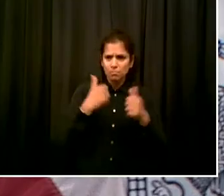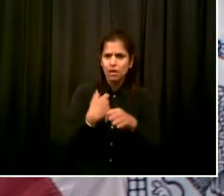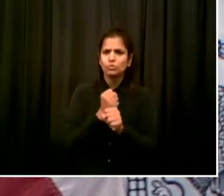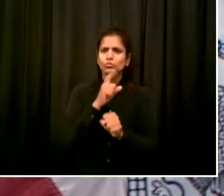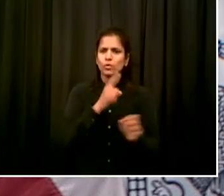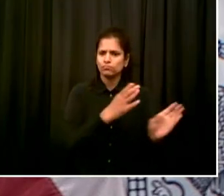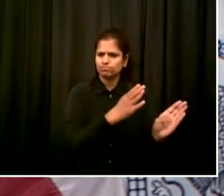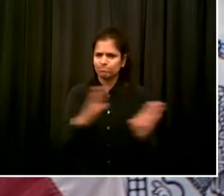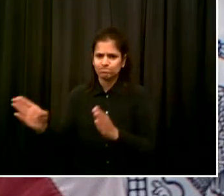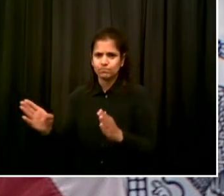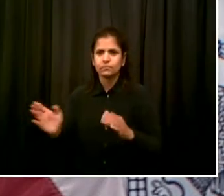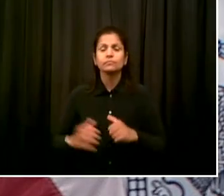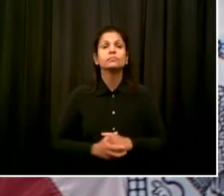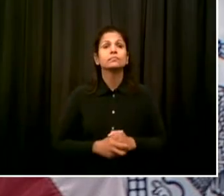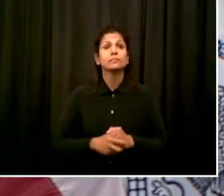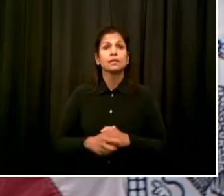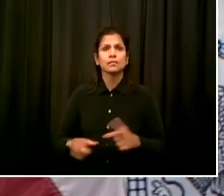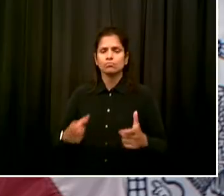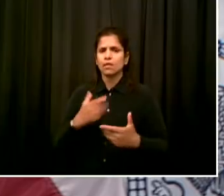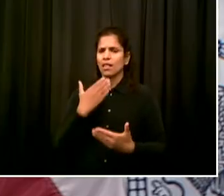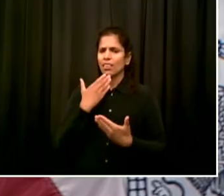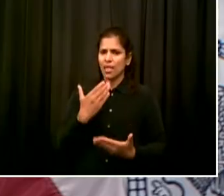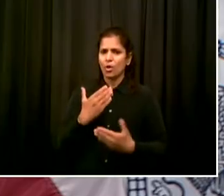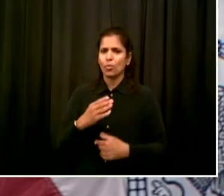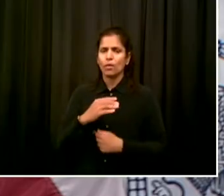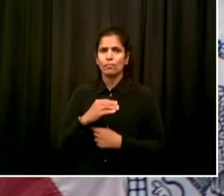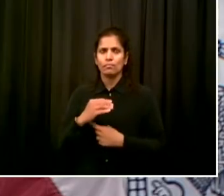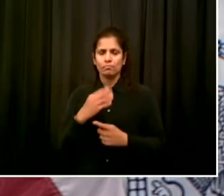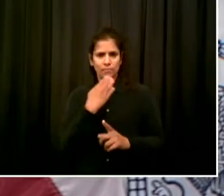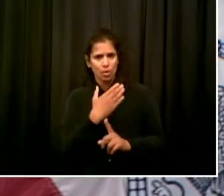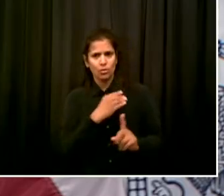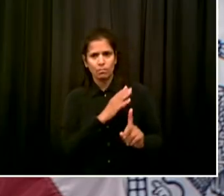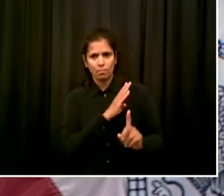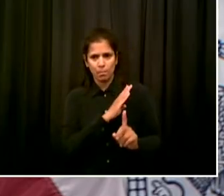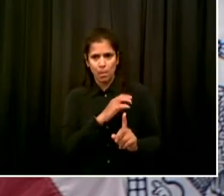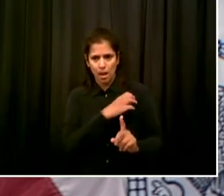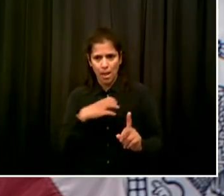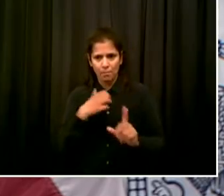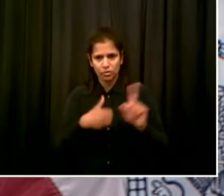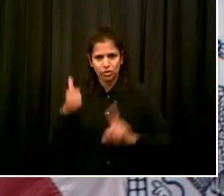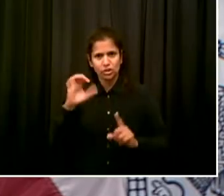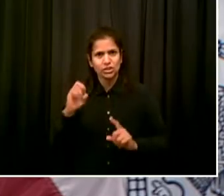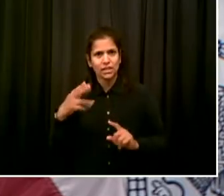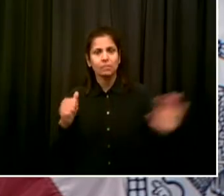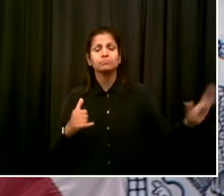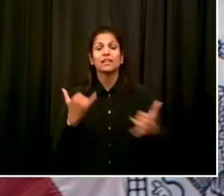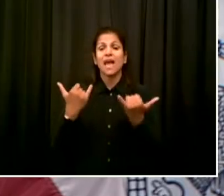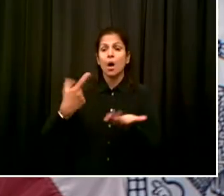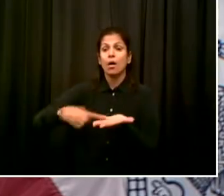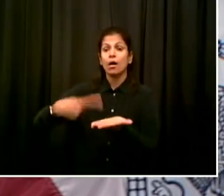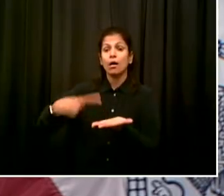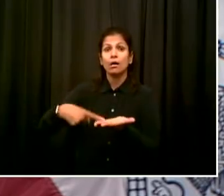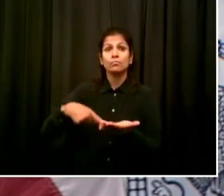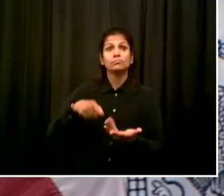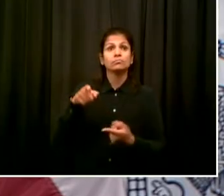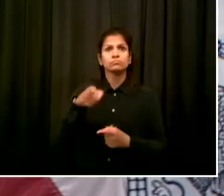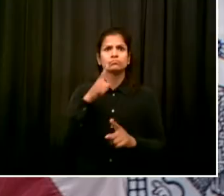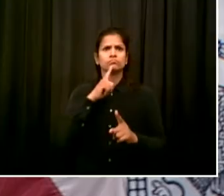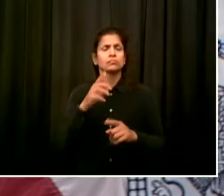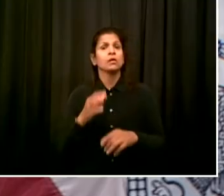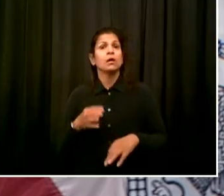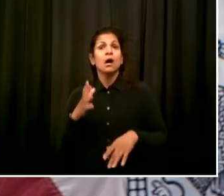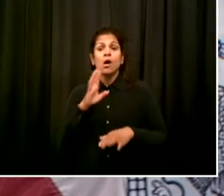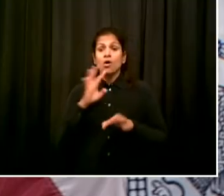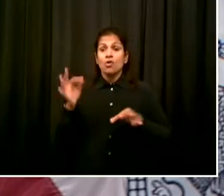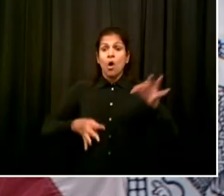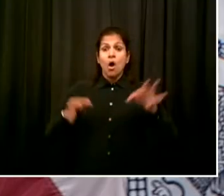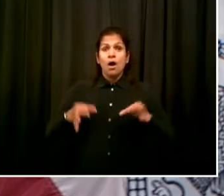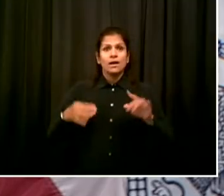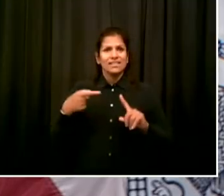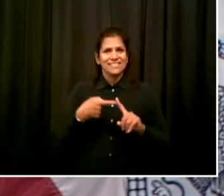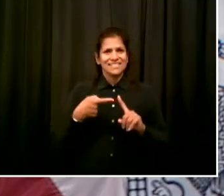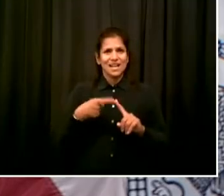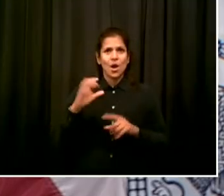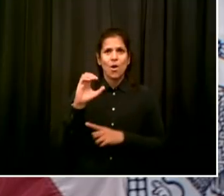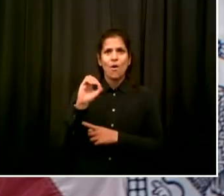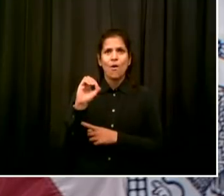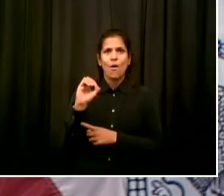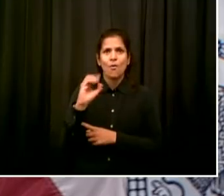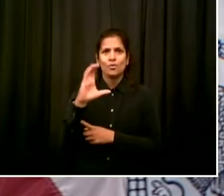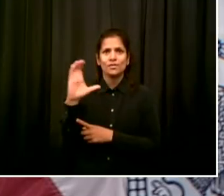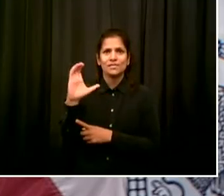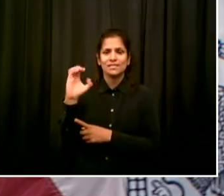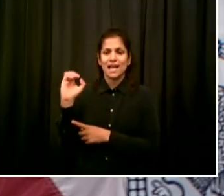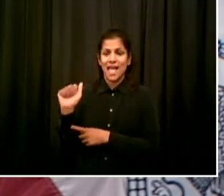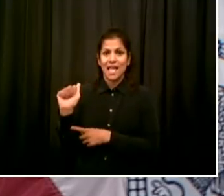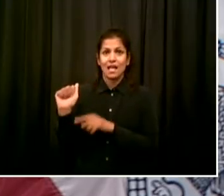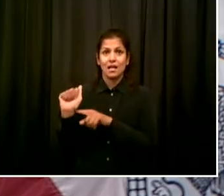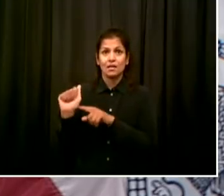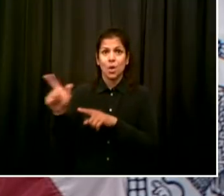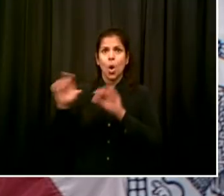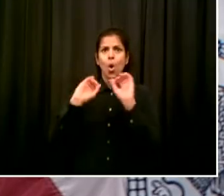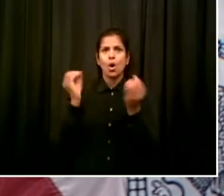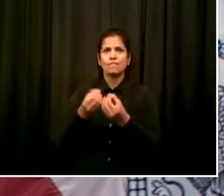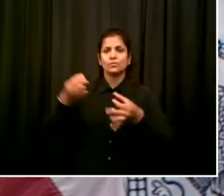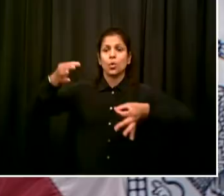CLARE EPDLOYMENT